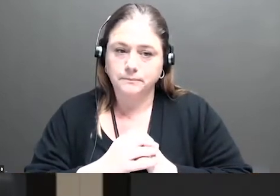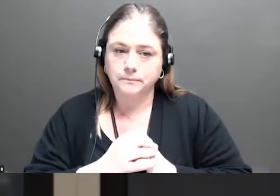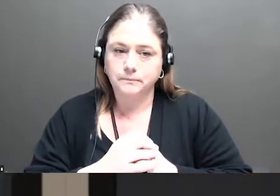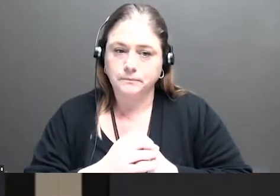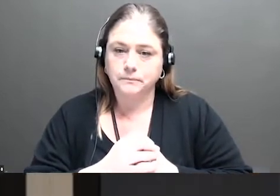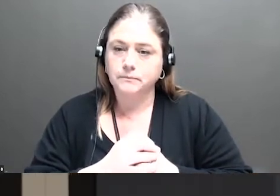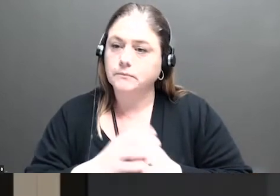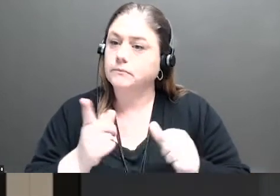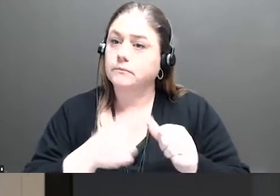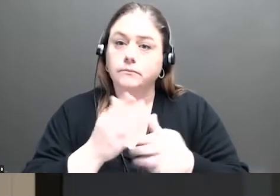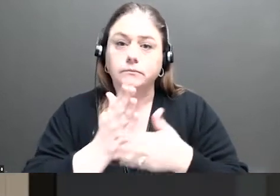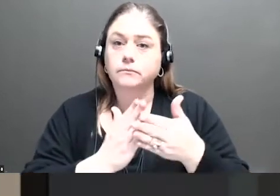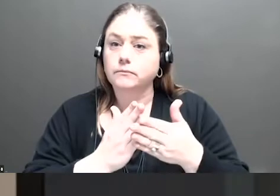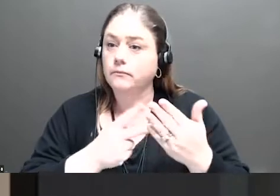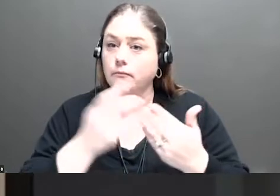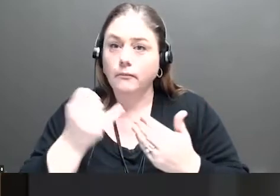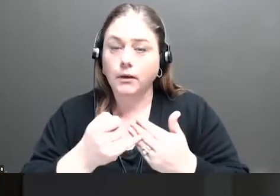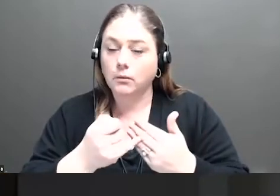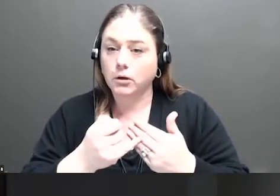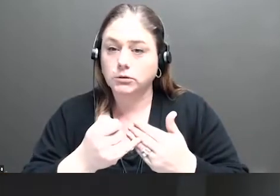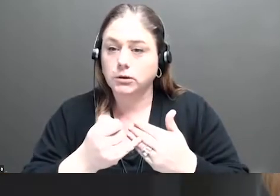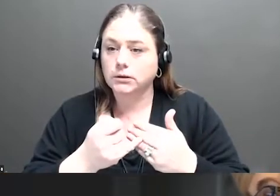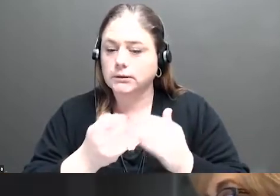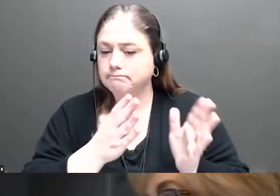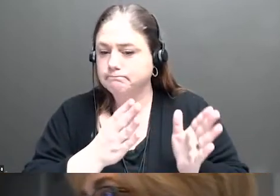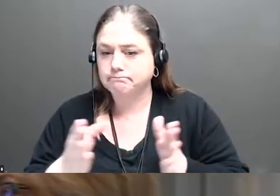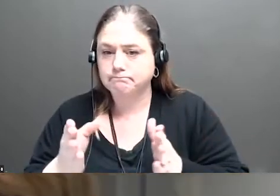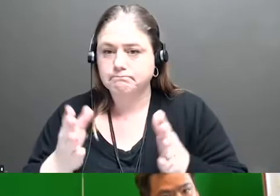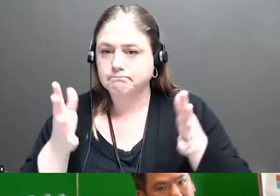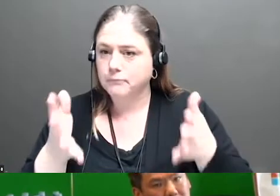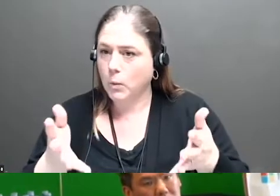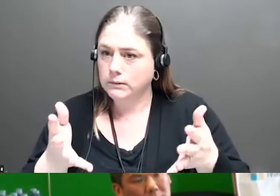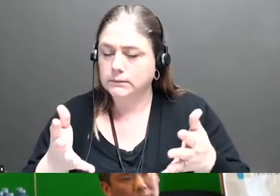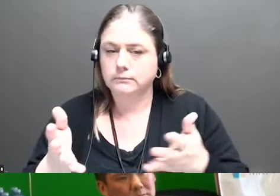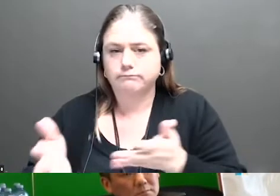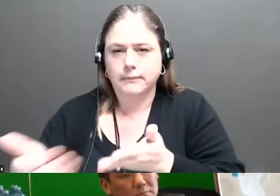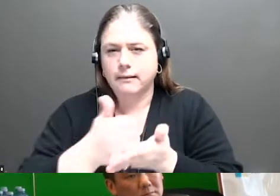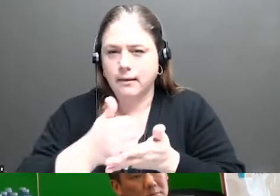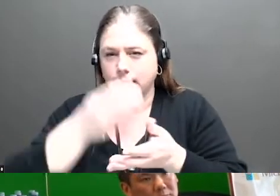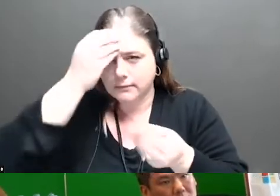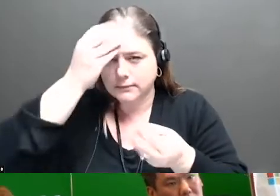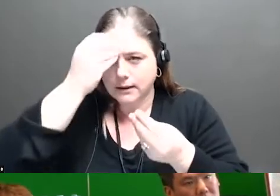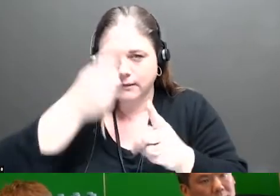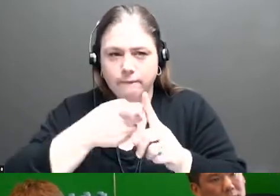the Inclusive Employment Advocacy Project is to gather data from job seekers with disabilities